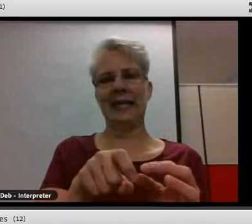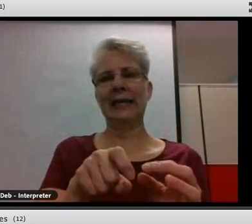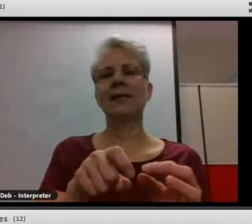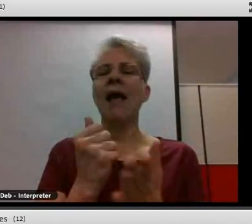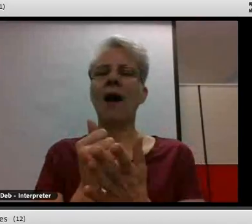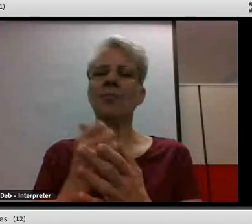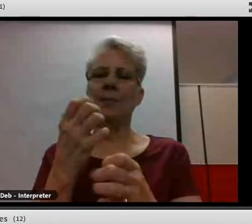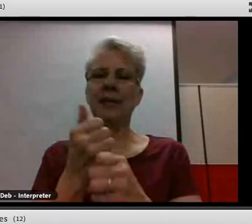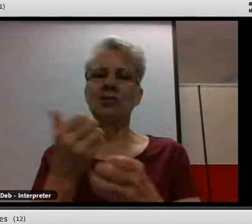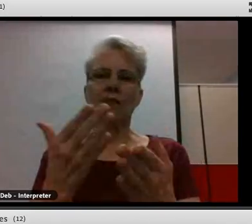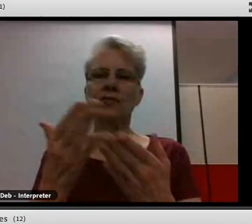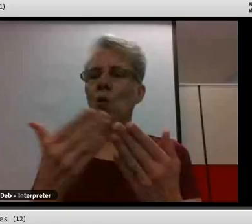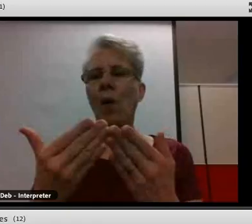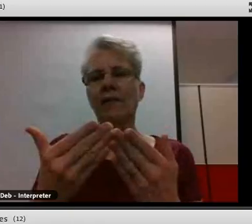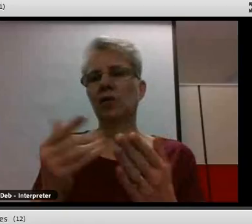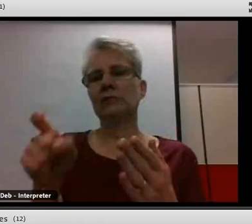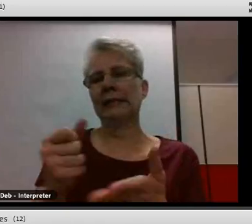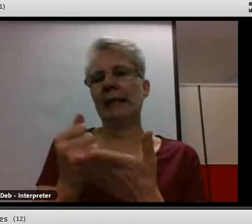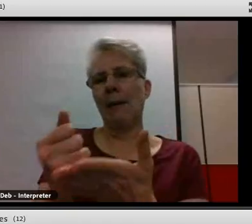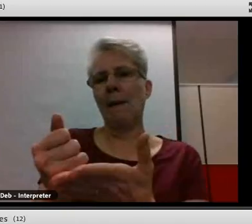And you can see it kind of mirrors